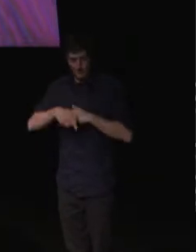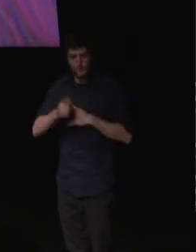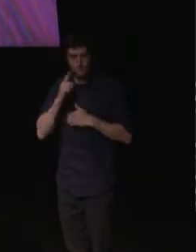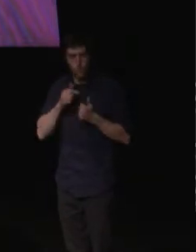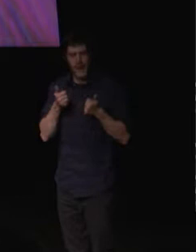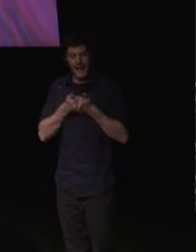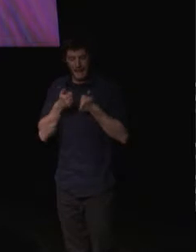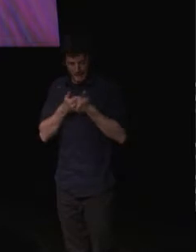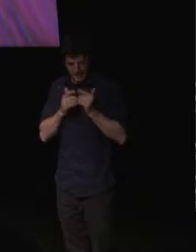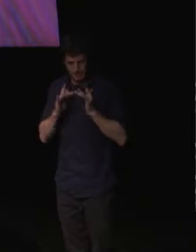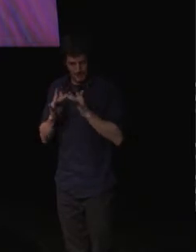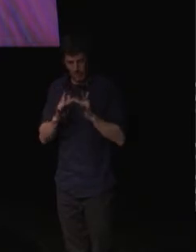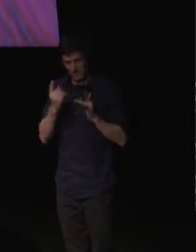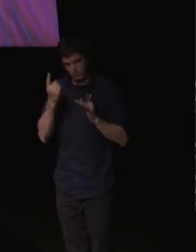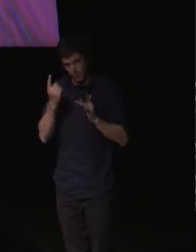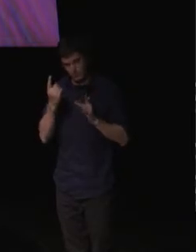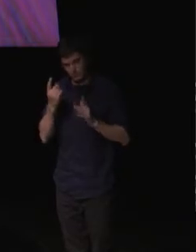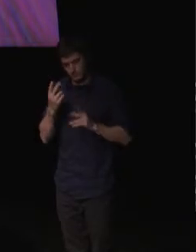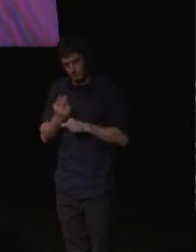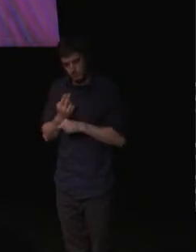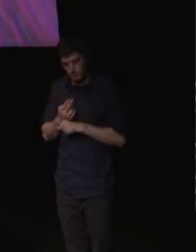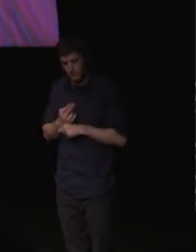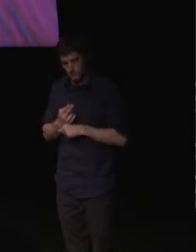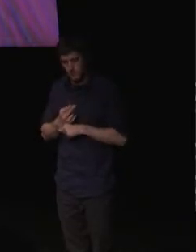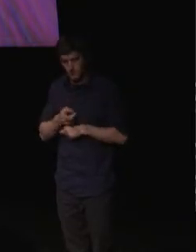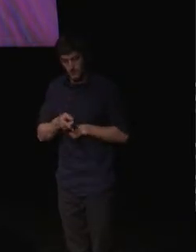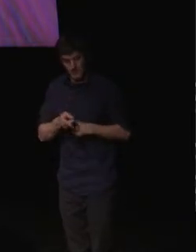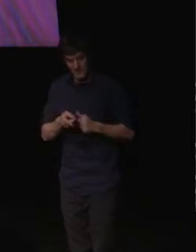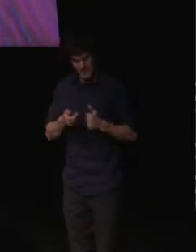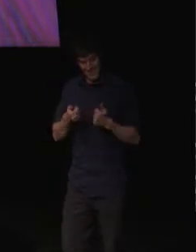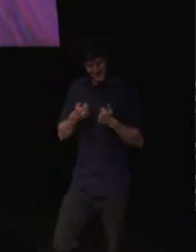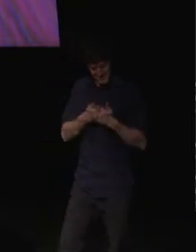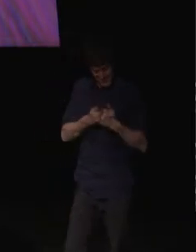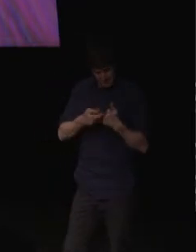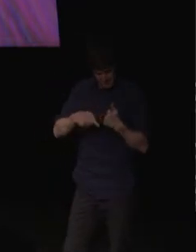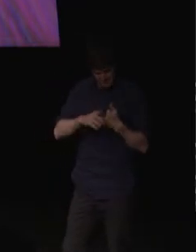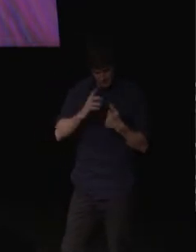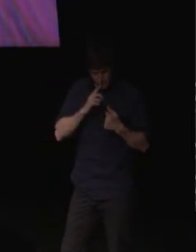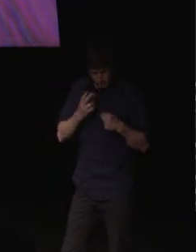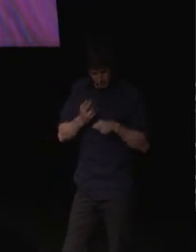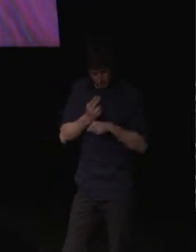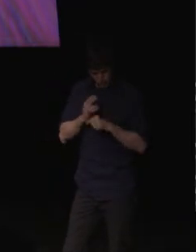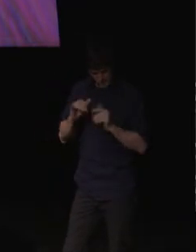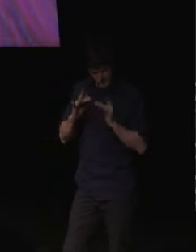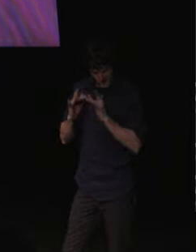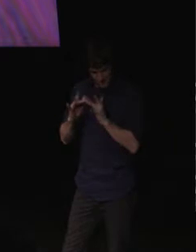The games you see will actually use the network to send packets to each other, and accomplish the synchronized game state.